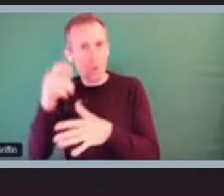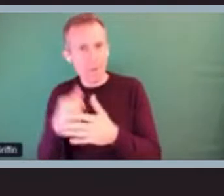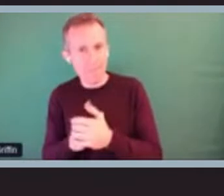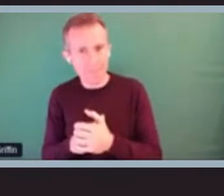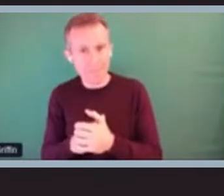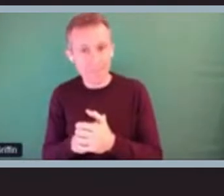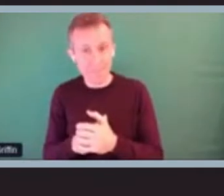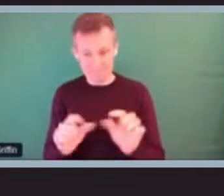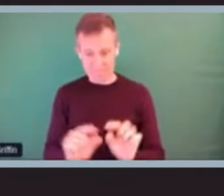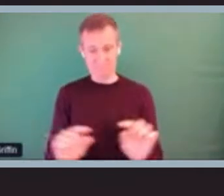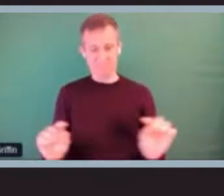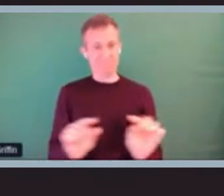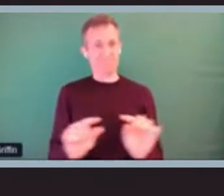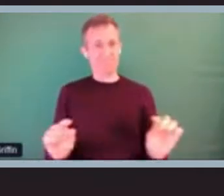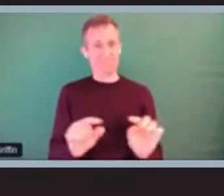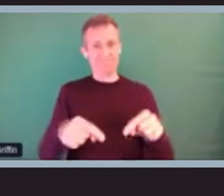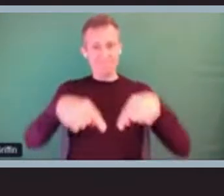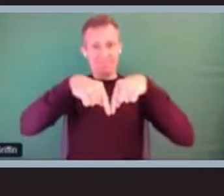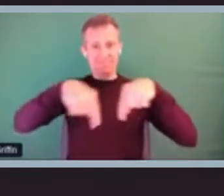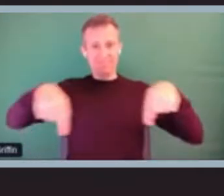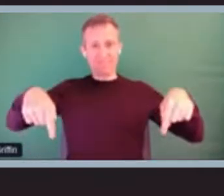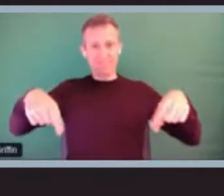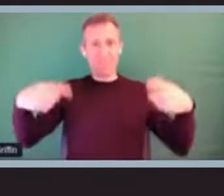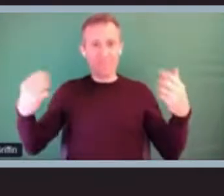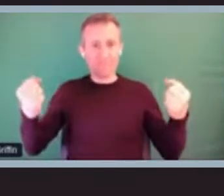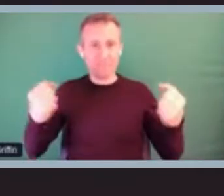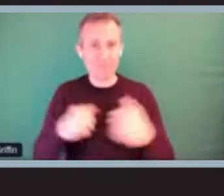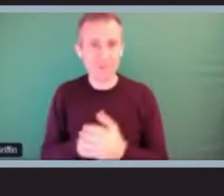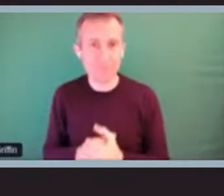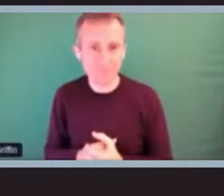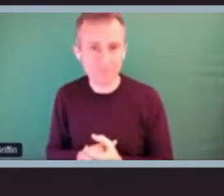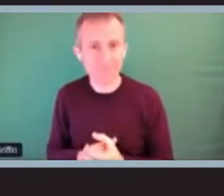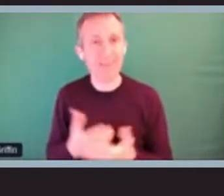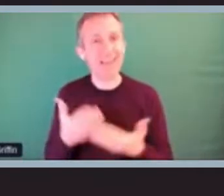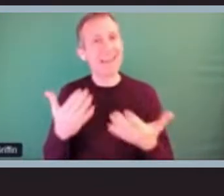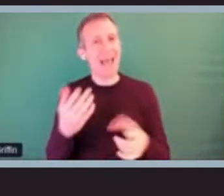First, let's look at writing alternative text for complex images like charts and graphs.